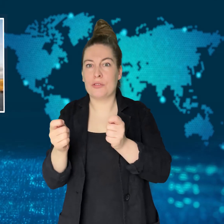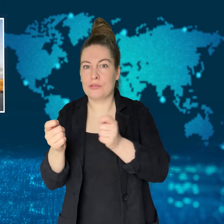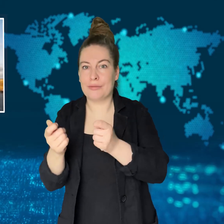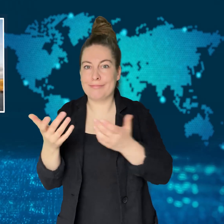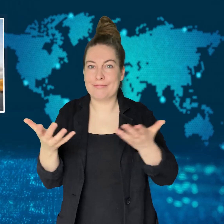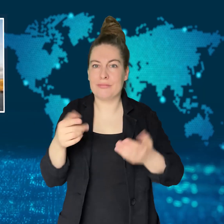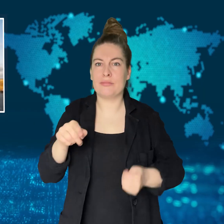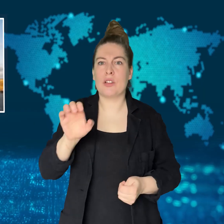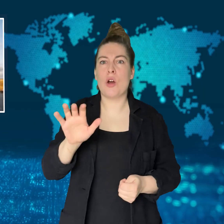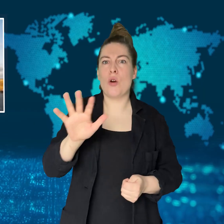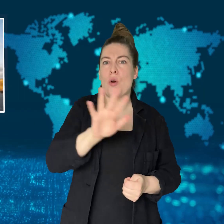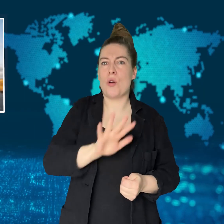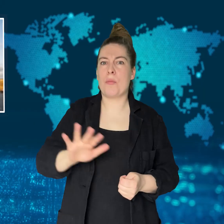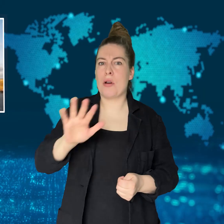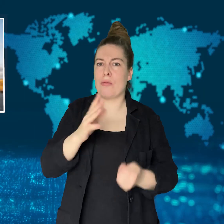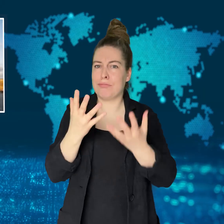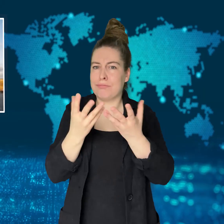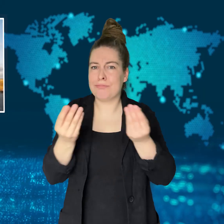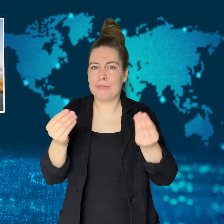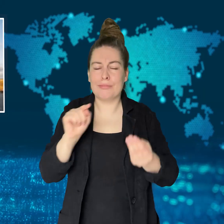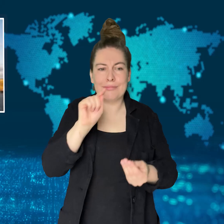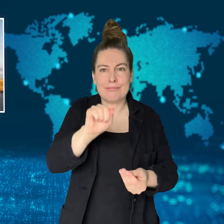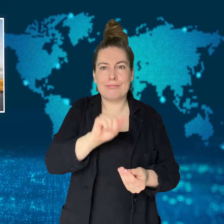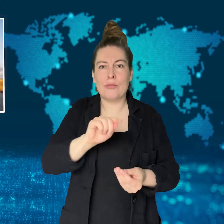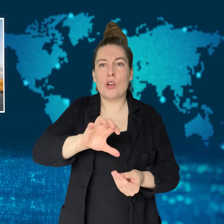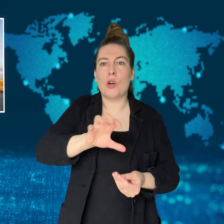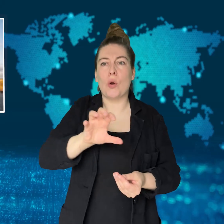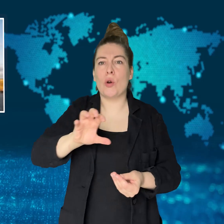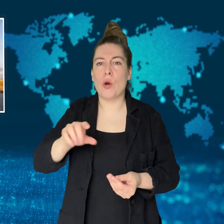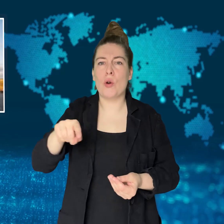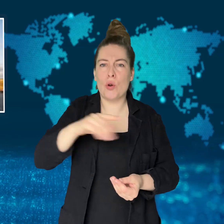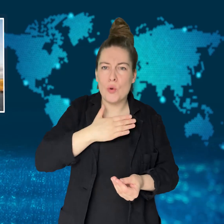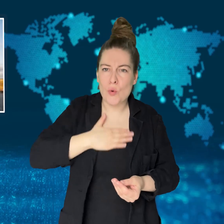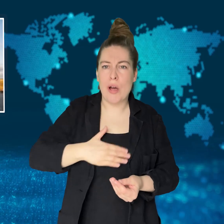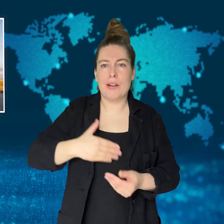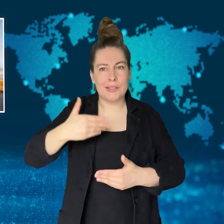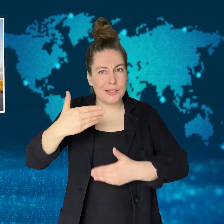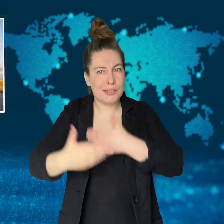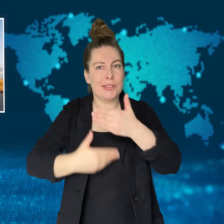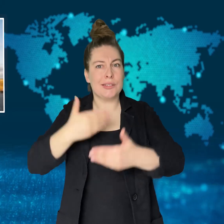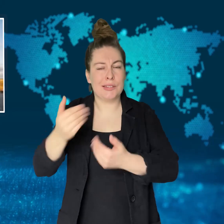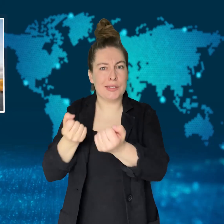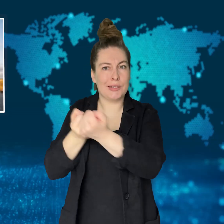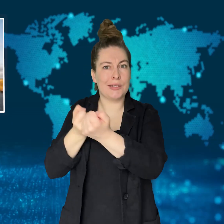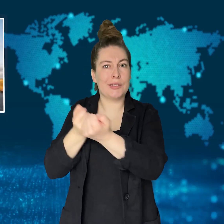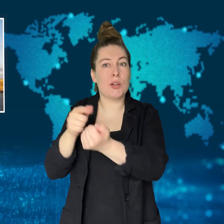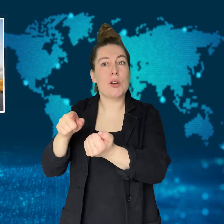in Europe." The shift is occurring as European countries